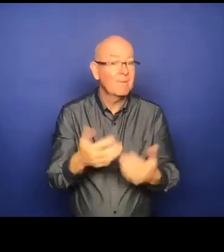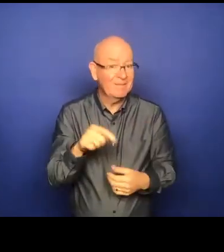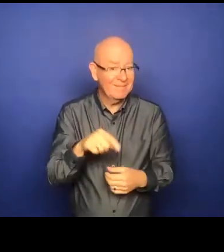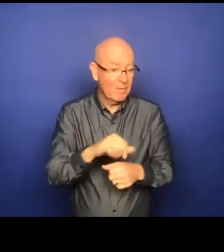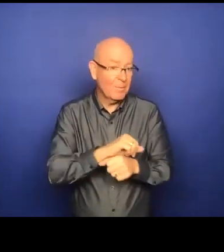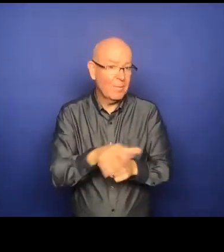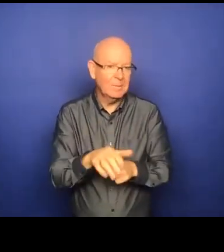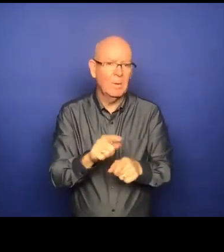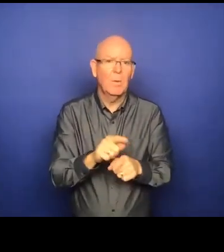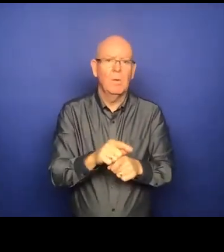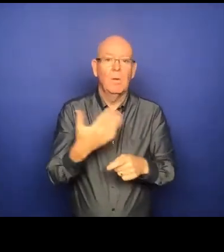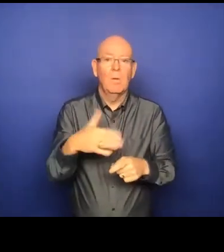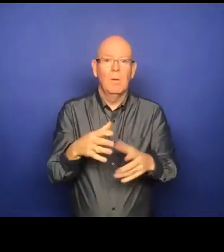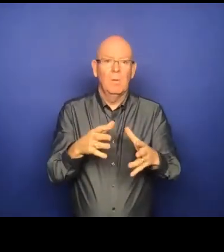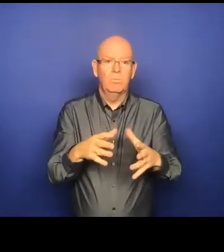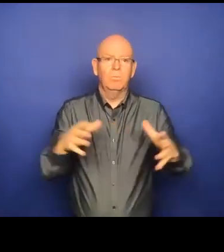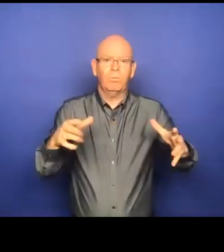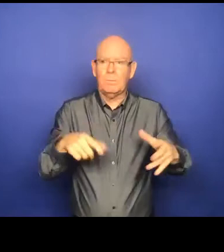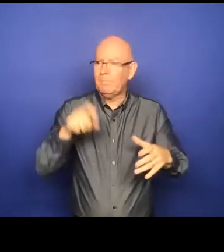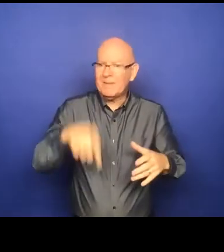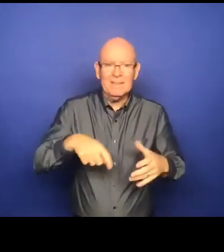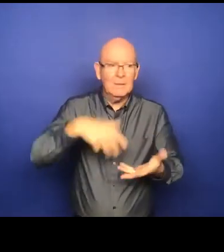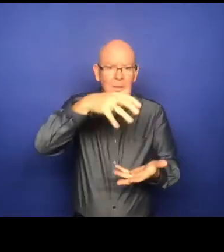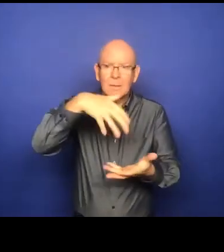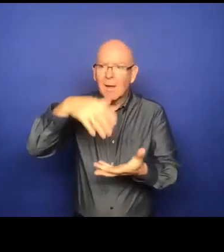that have used in person interviewing have been suspended or have